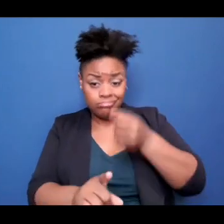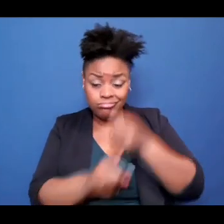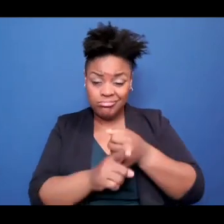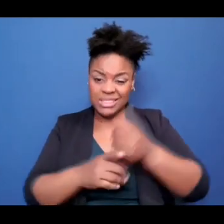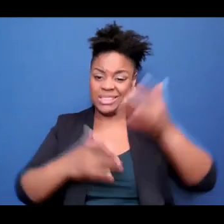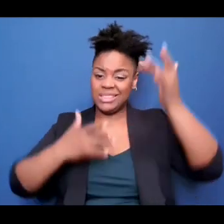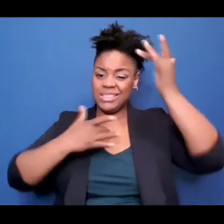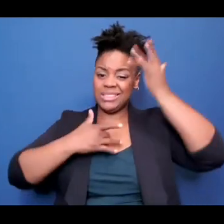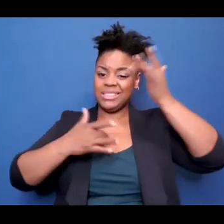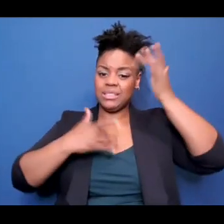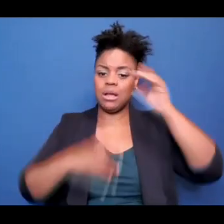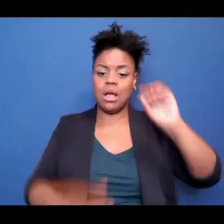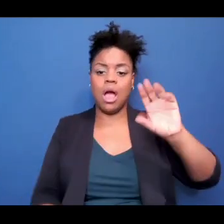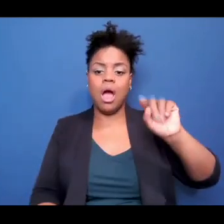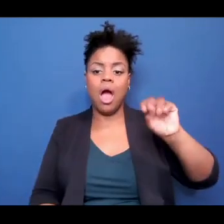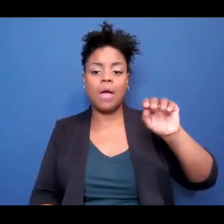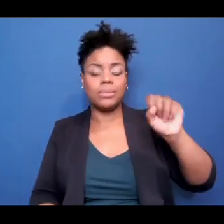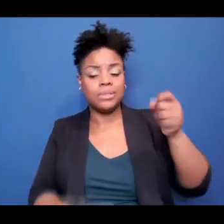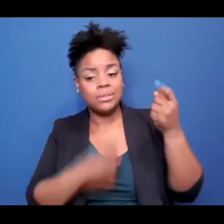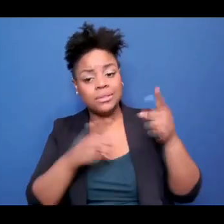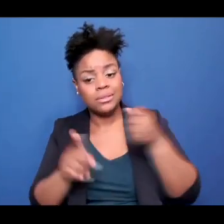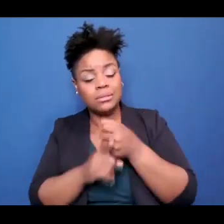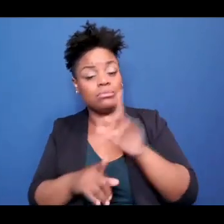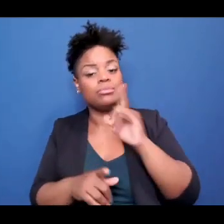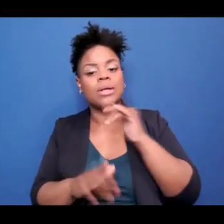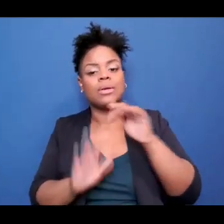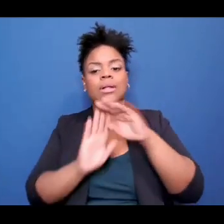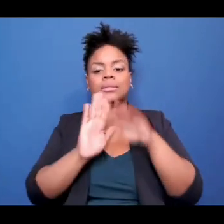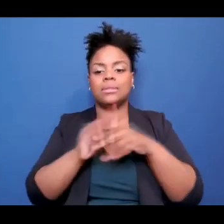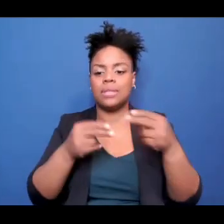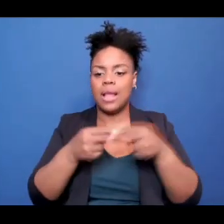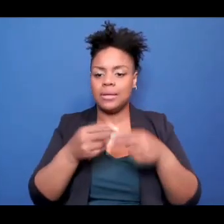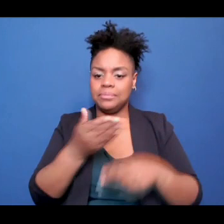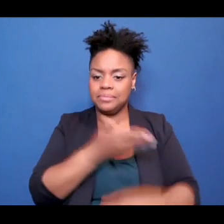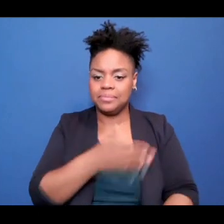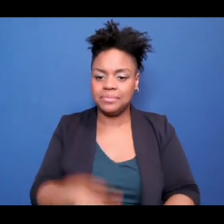ALSO AFFECT MULTIPLE DISEASE OUT COMES THROUGH MULTIPLE PATHWAYS.